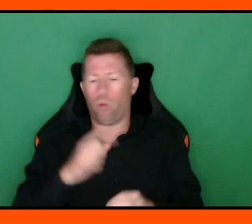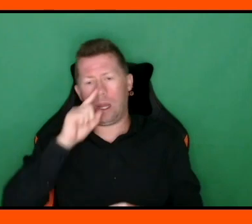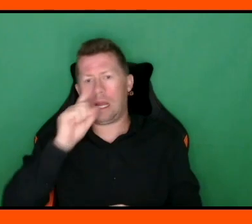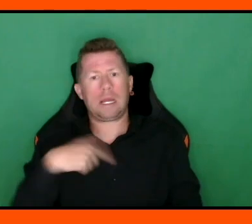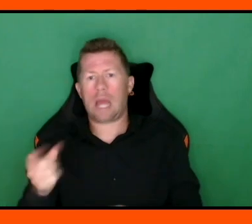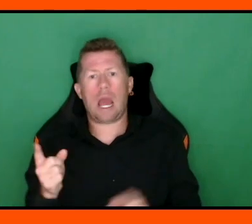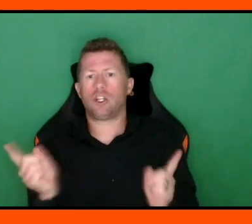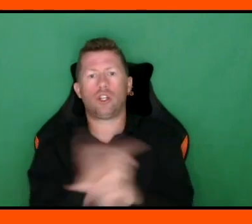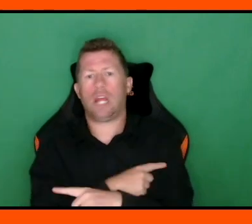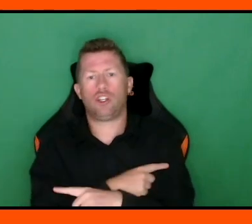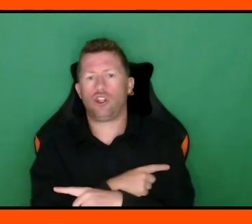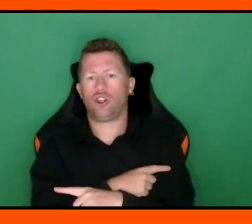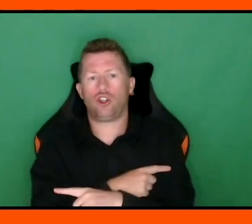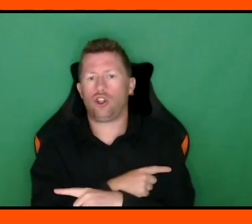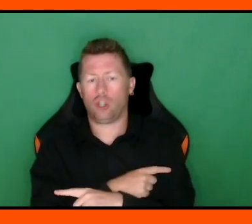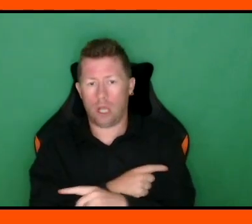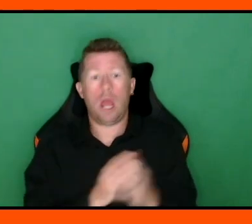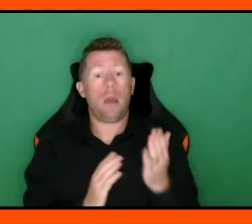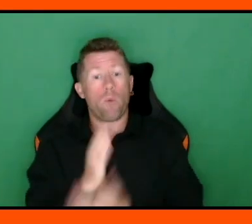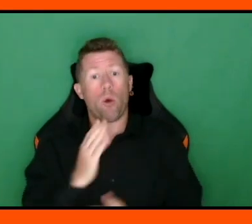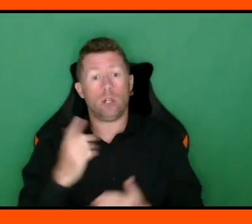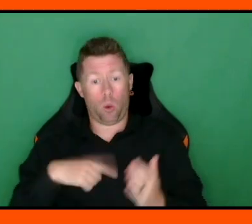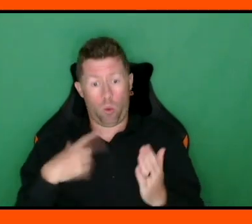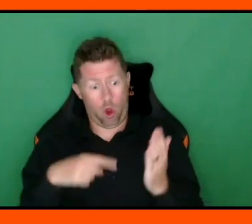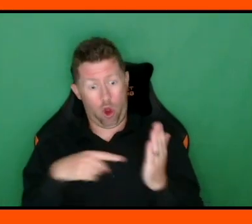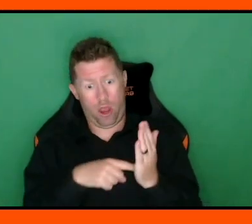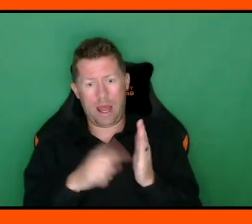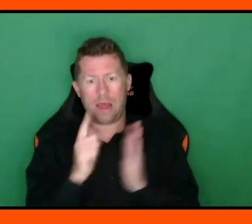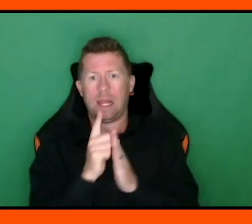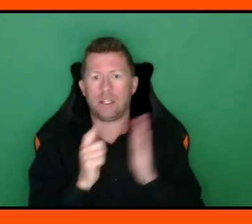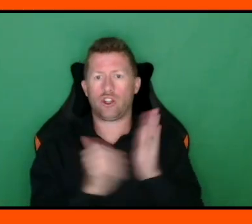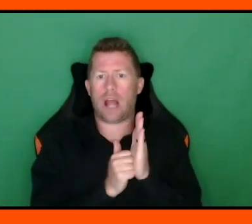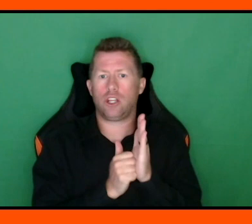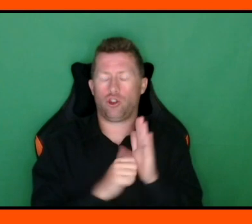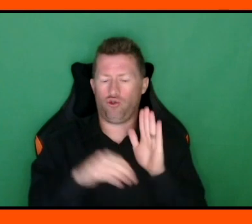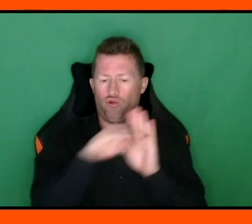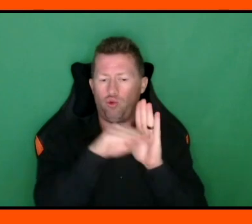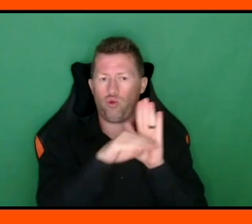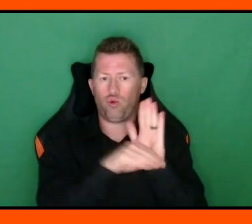because these underpin our key legislation for the Census